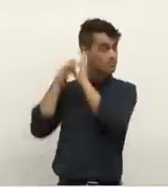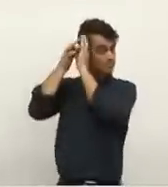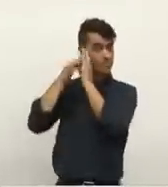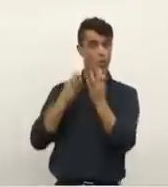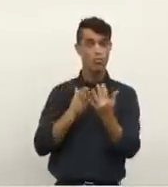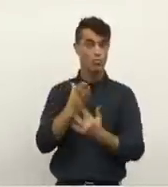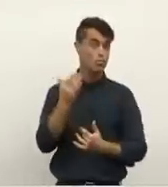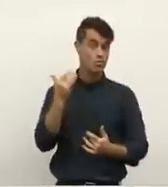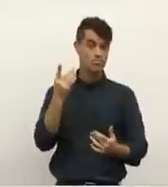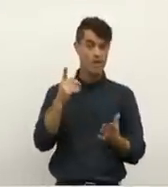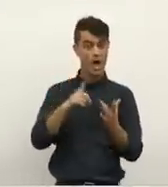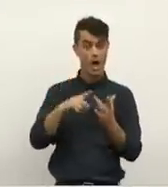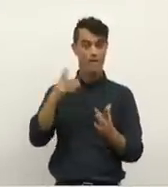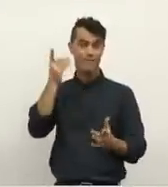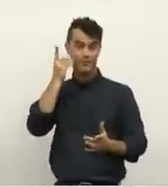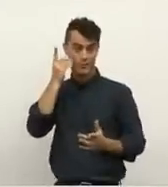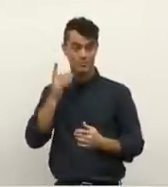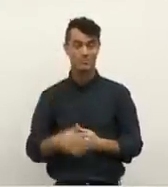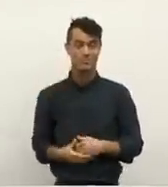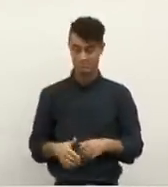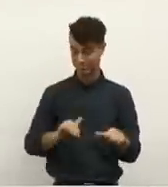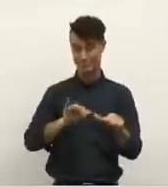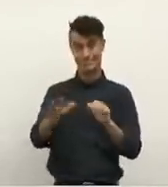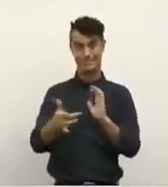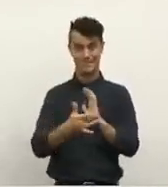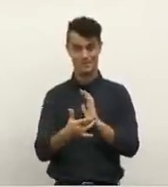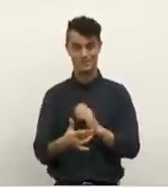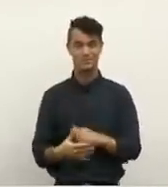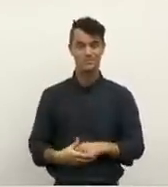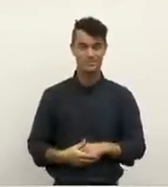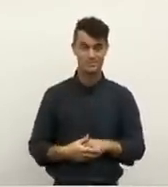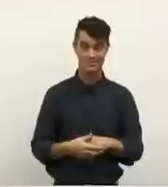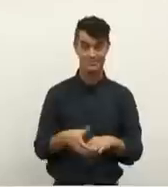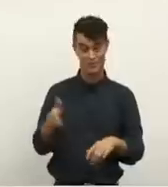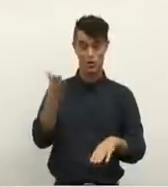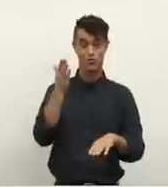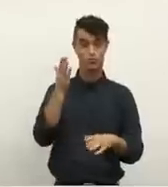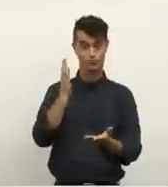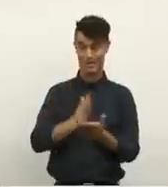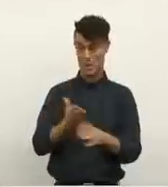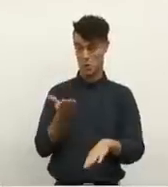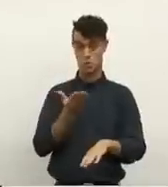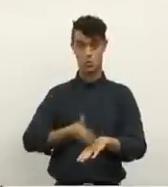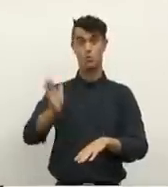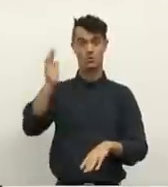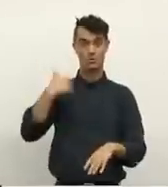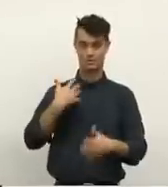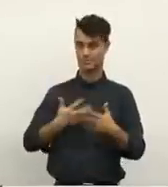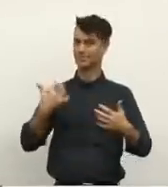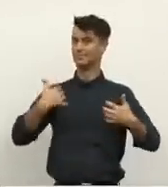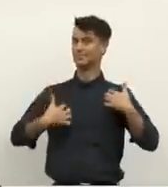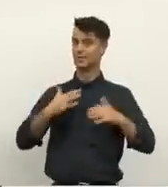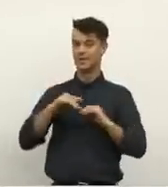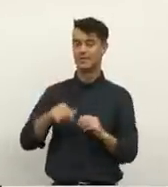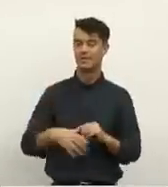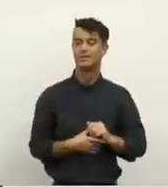Again, that's a great piece of technology, and it's really, really new so I'm quite excited about that, because I can really follow phone calls,